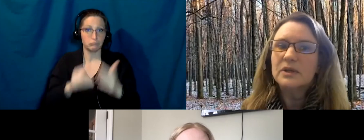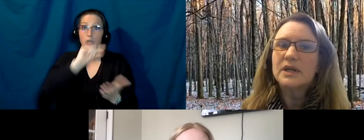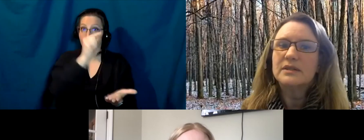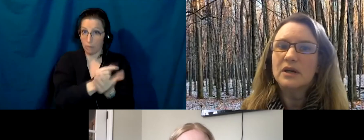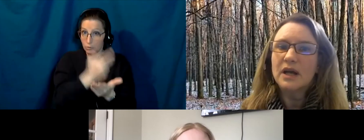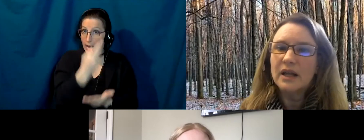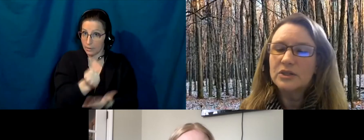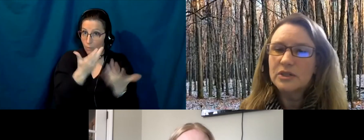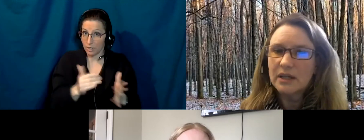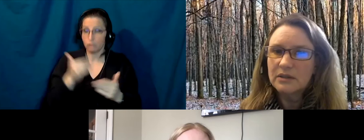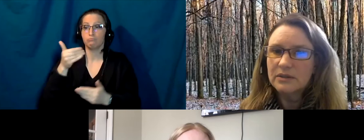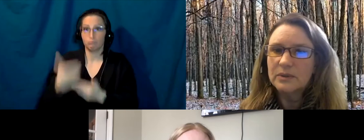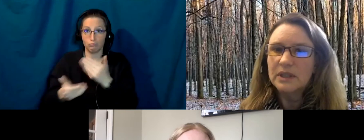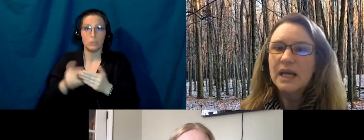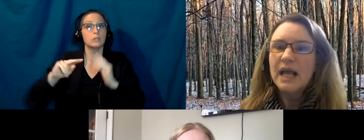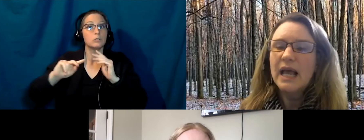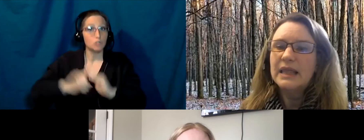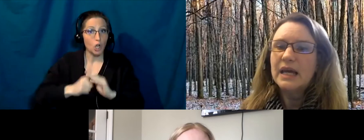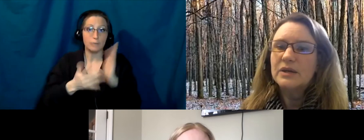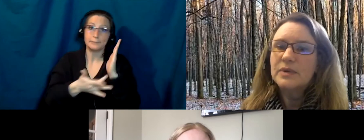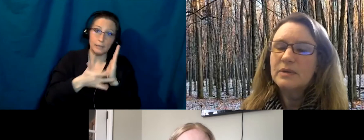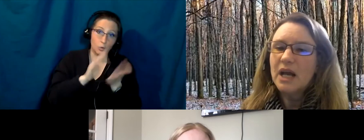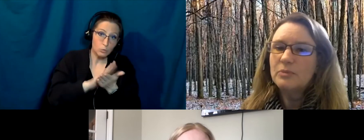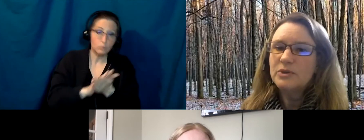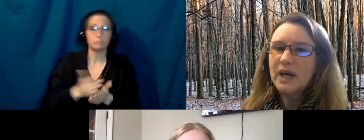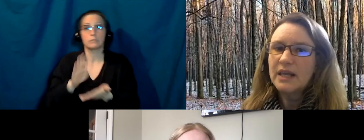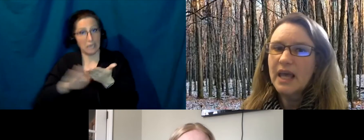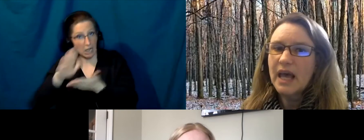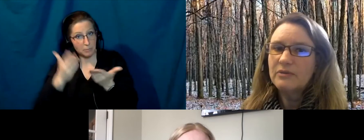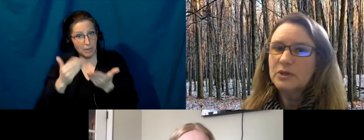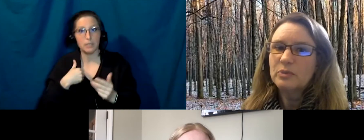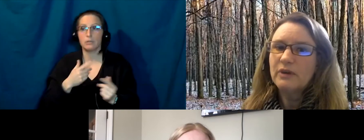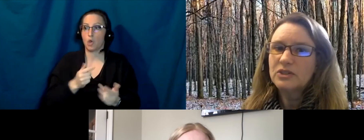and start college or technical school and then we might help you find that first professional